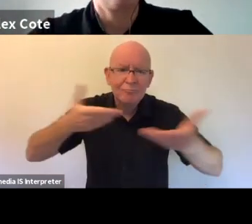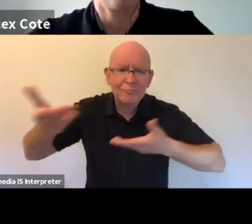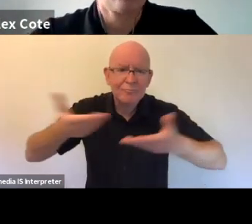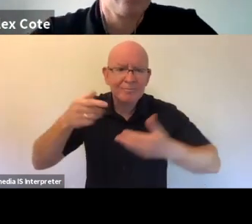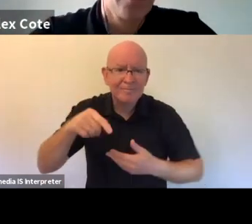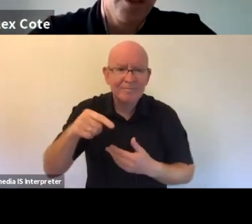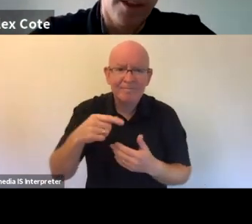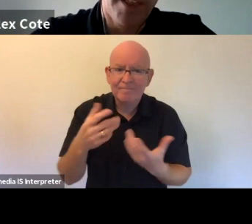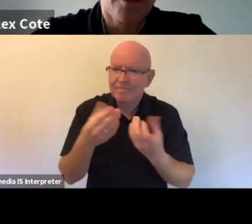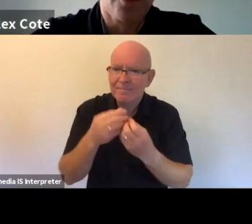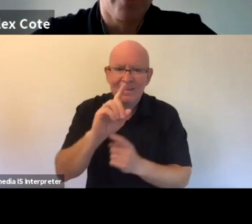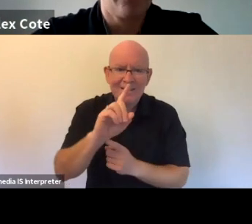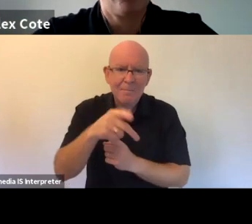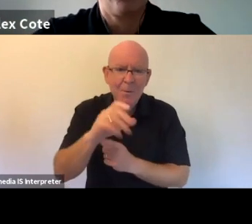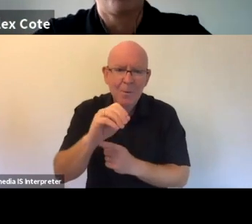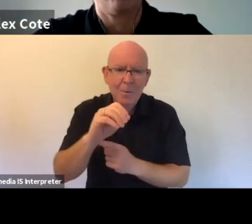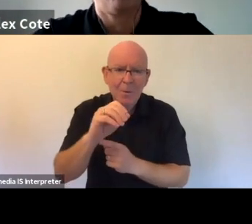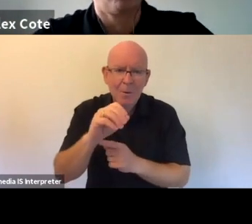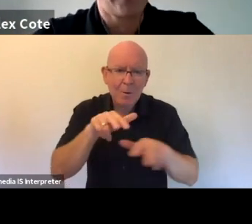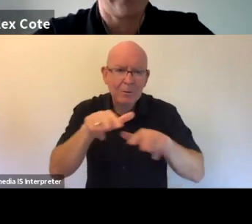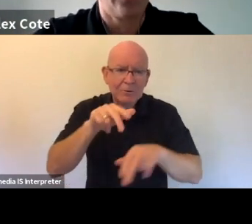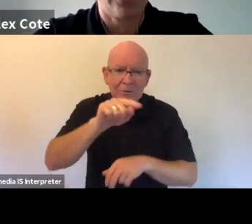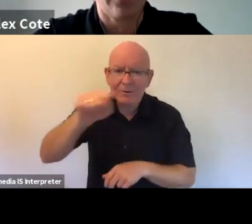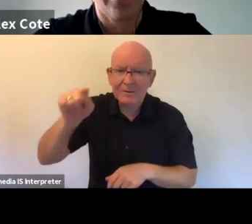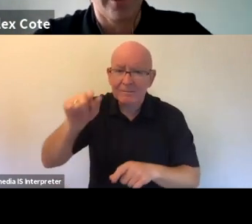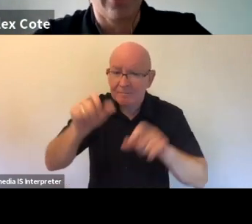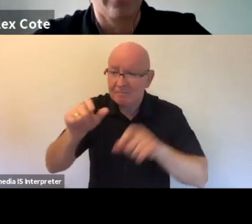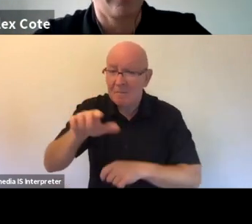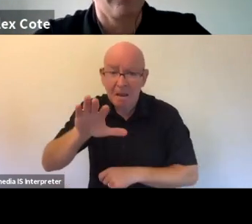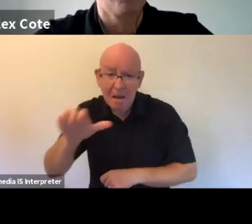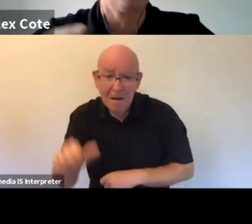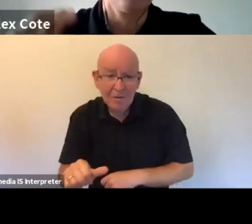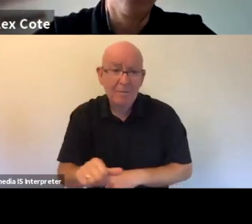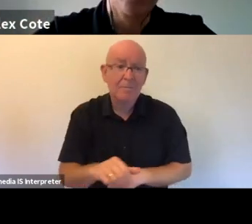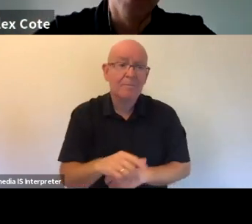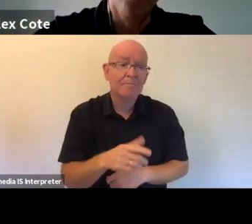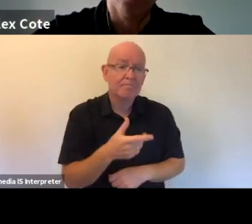For instance, in many countries for the first time there was sign language interpretation on TV for the key news.